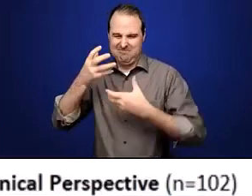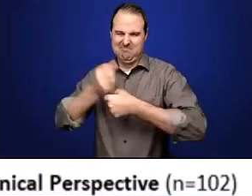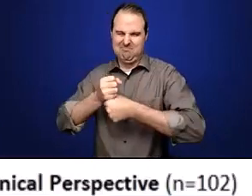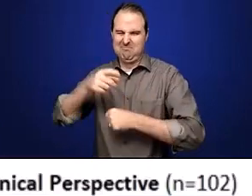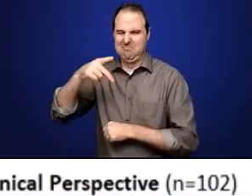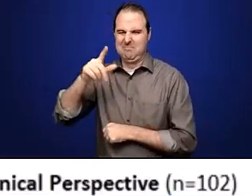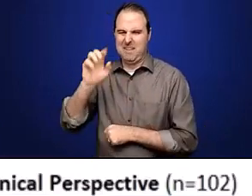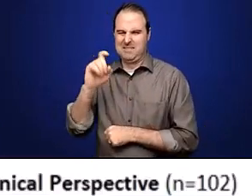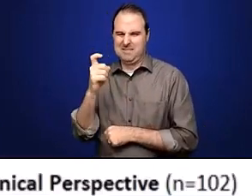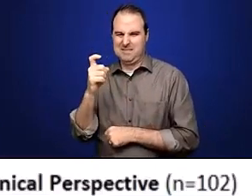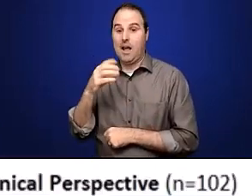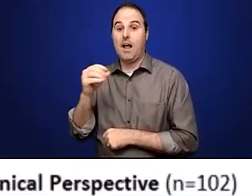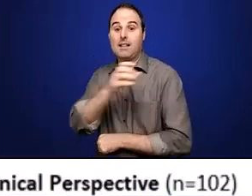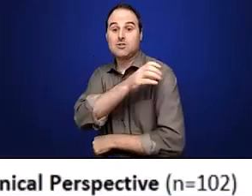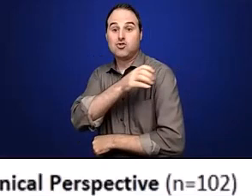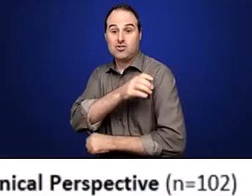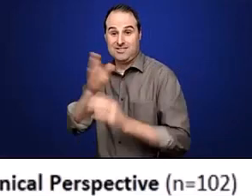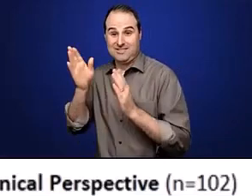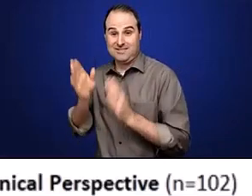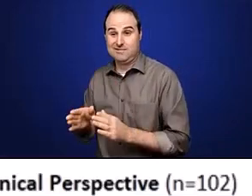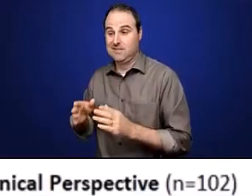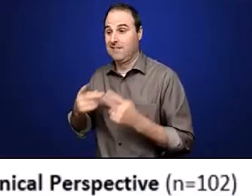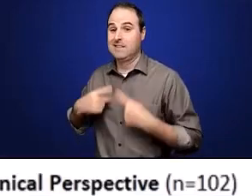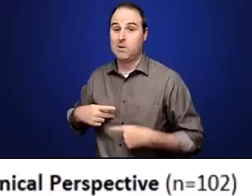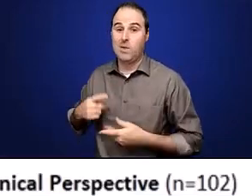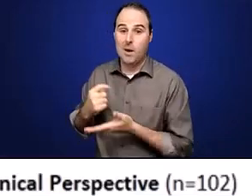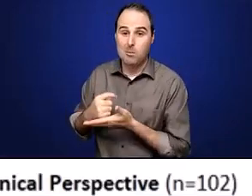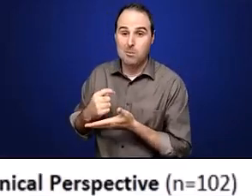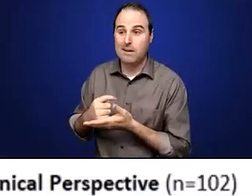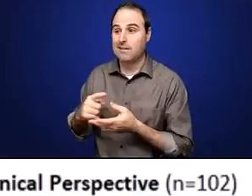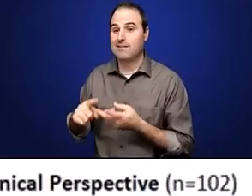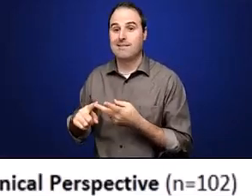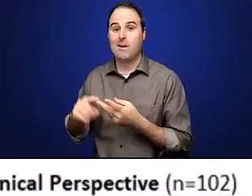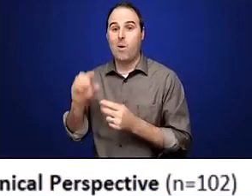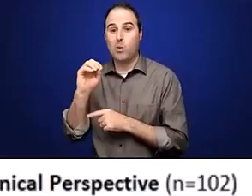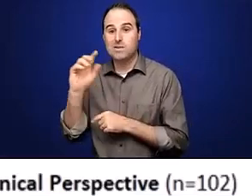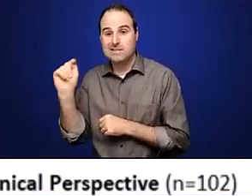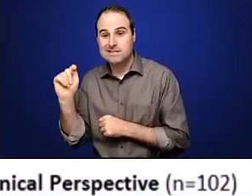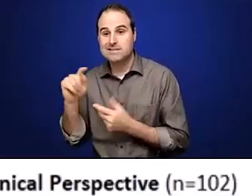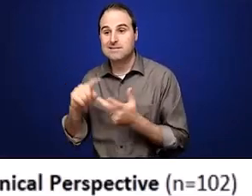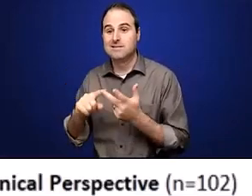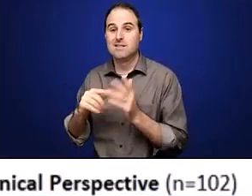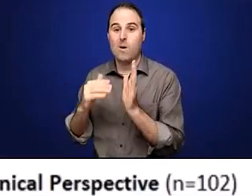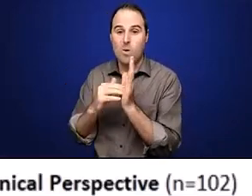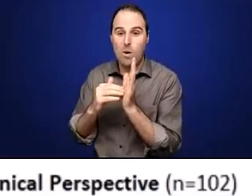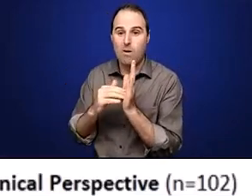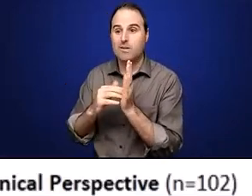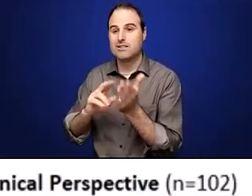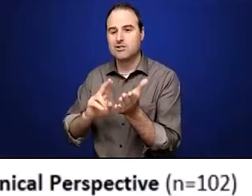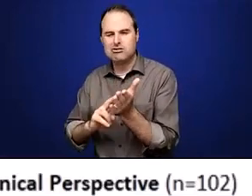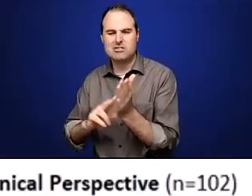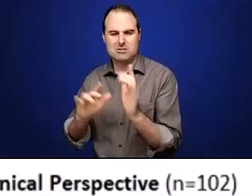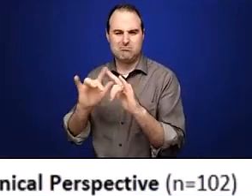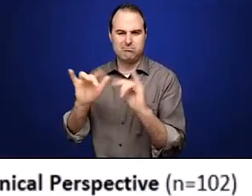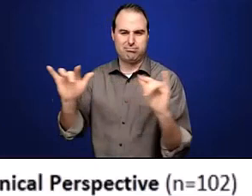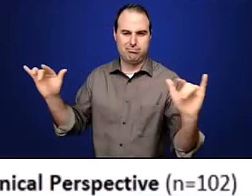so like for physiotherapists, occupational therapists, doctors, nurses, et cetera, what their priorities were in terms